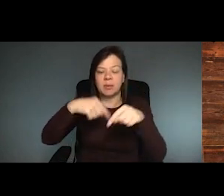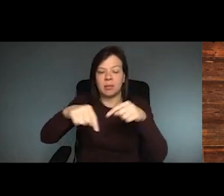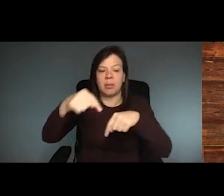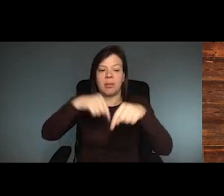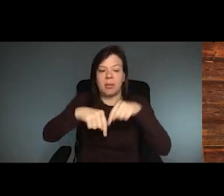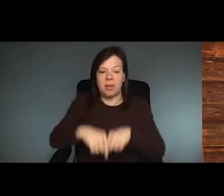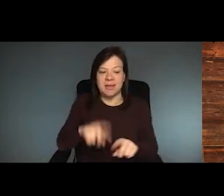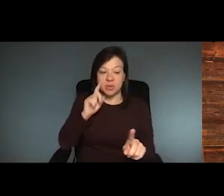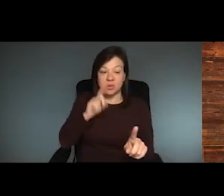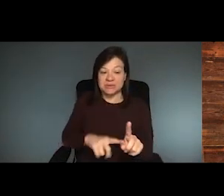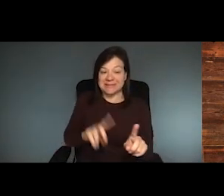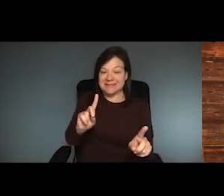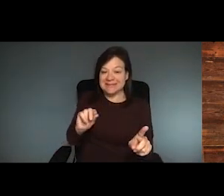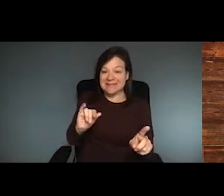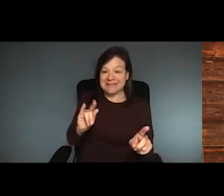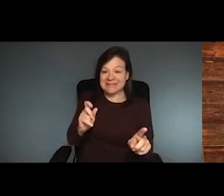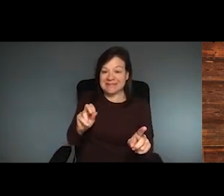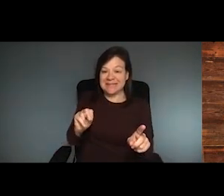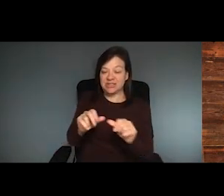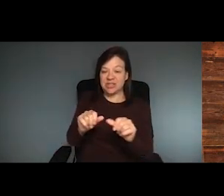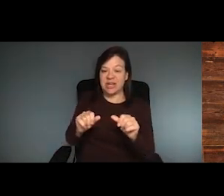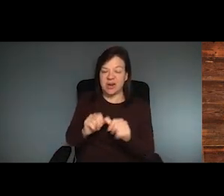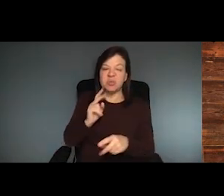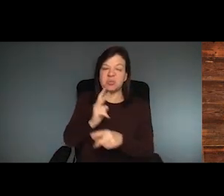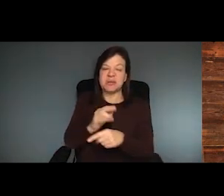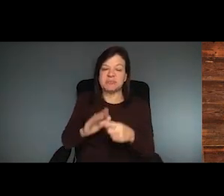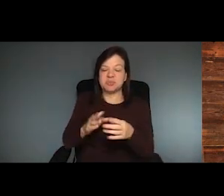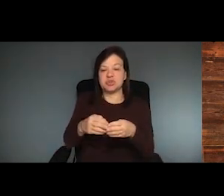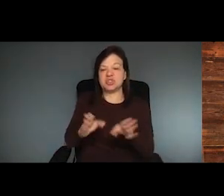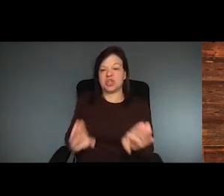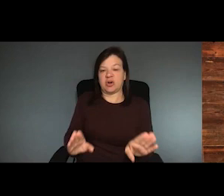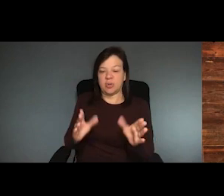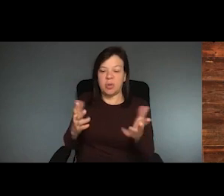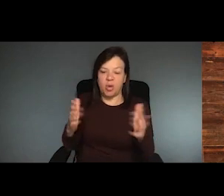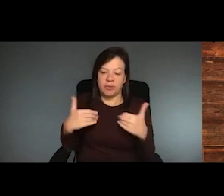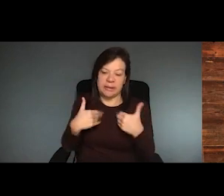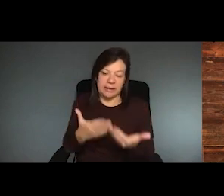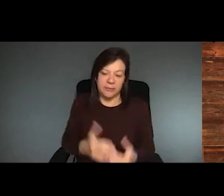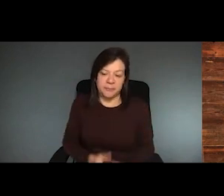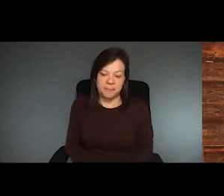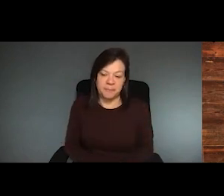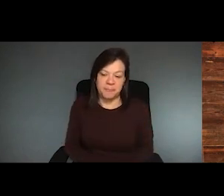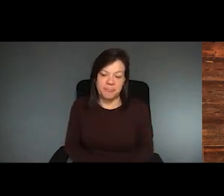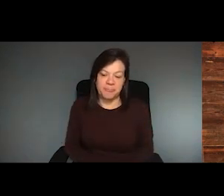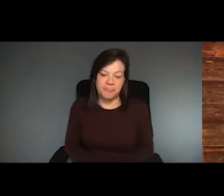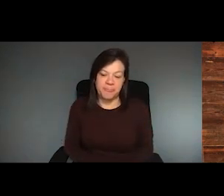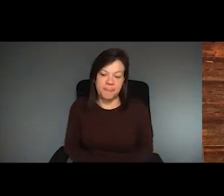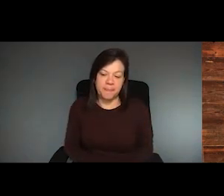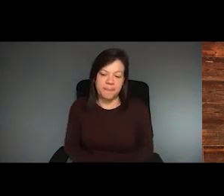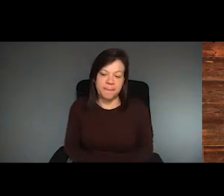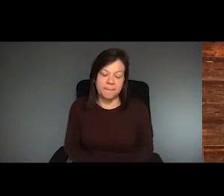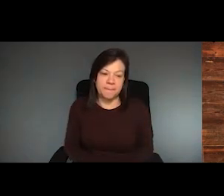DESTINATIONS AREA FIRST AND STICK TO GENERAL TAB SINCE WE ARE HERE ALREADY. HERE ON THE DESTINATIONS TAB YOU CAN SEE THIS IS WHERE